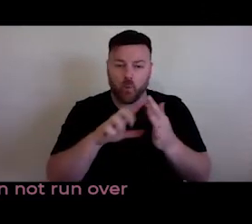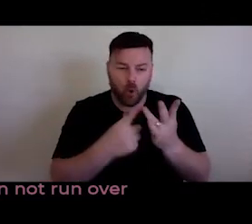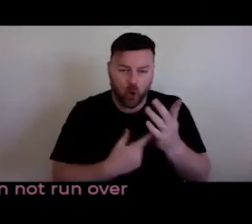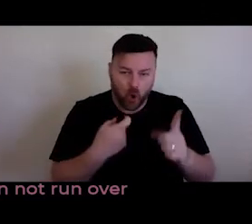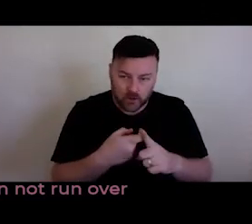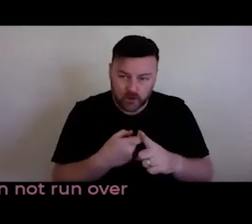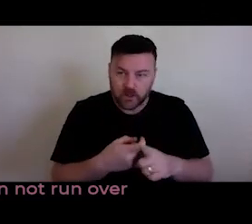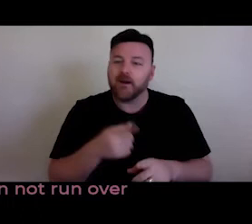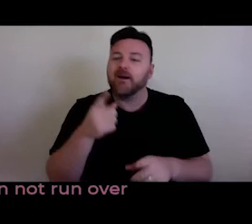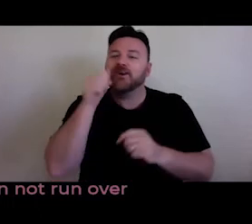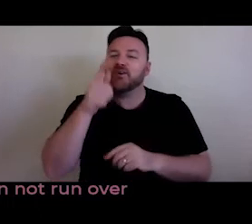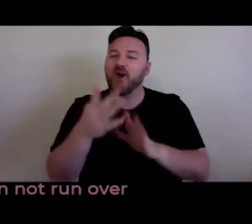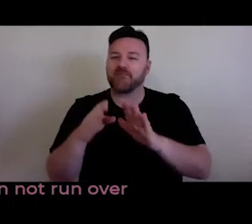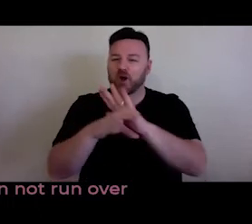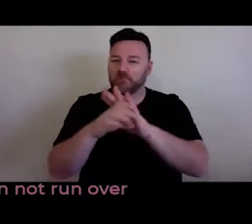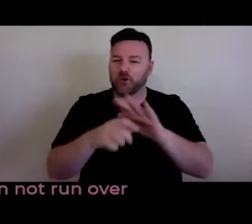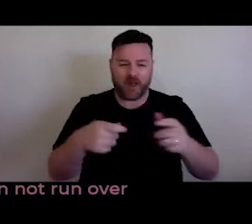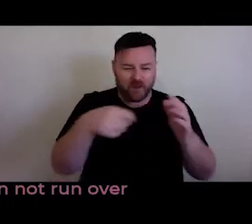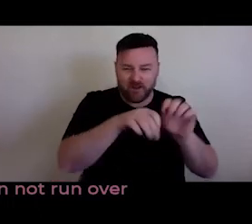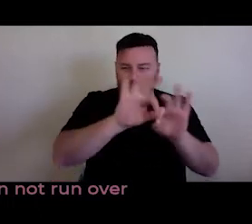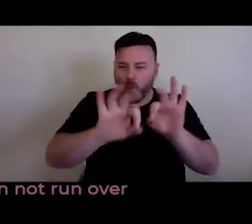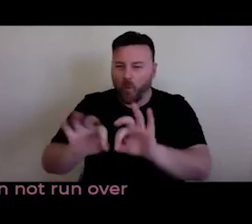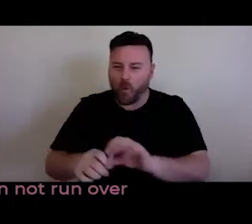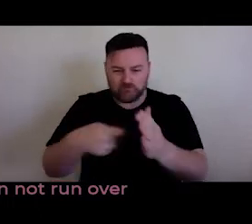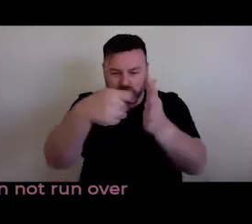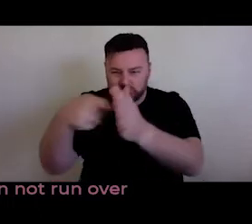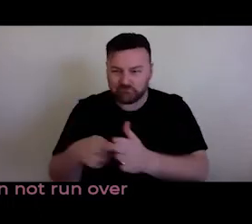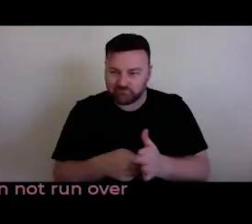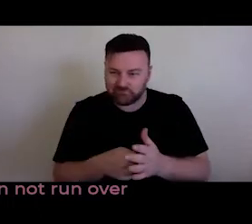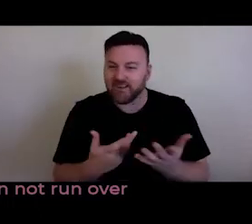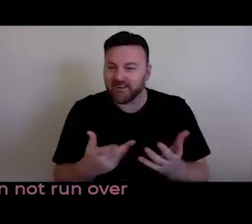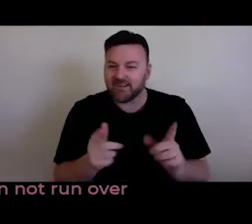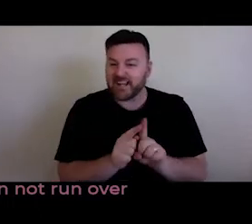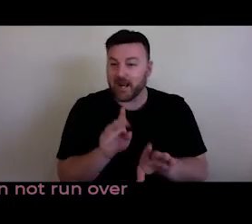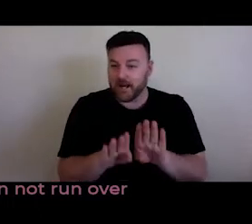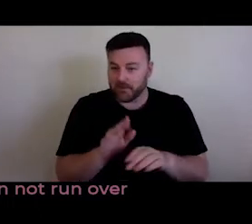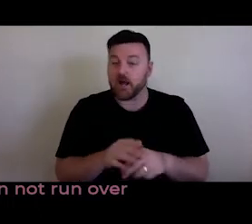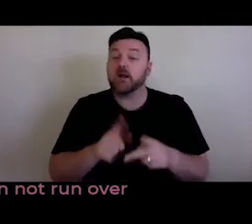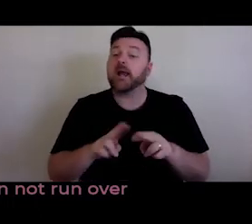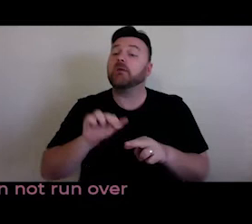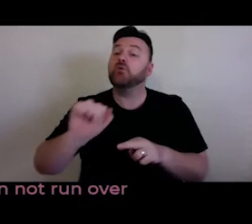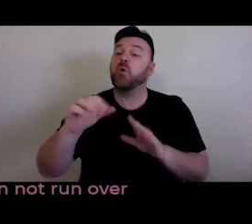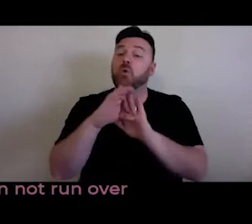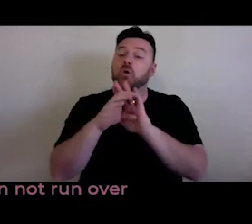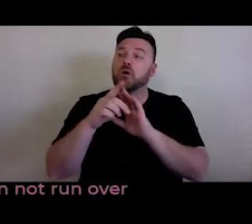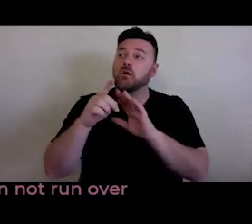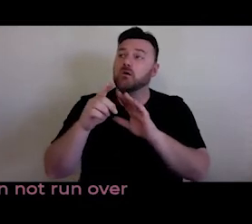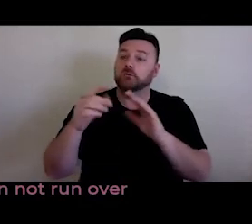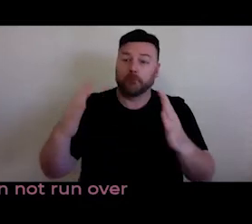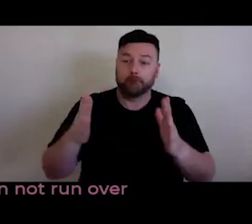you plug into your computer, it works over those cables. If you got a network in your building already, chances are you can run NDI. And a